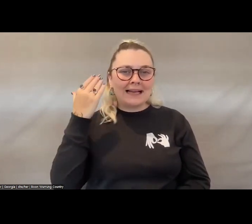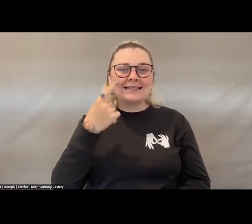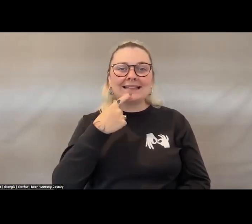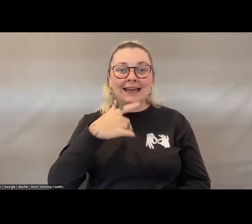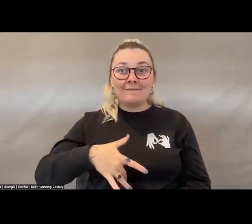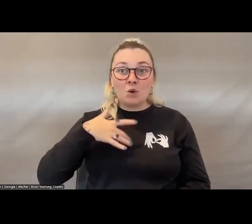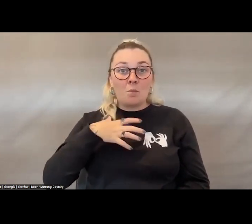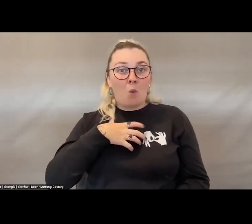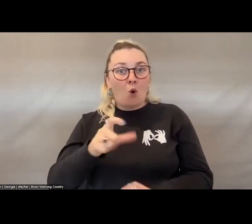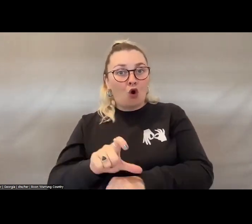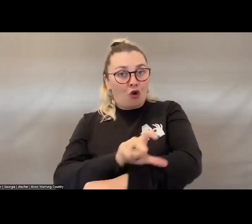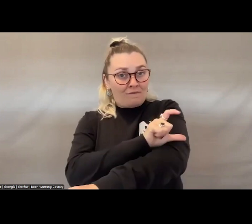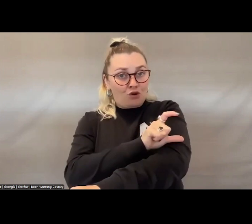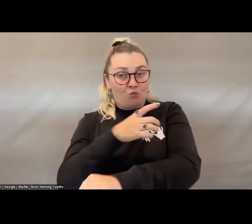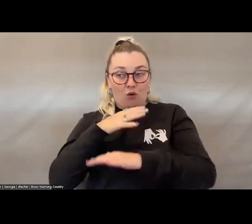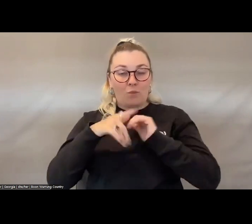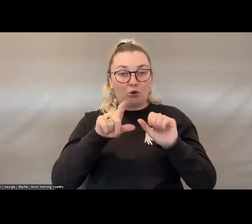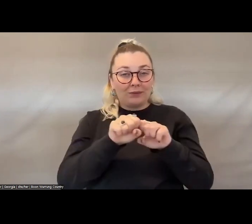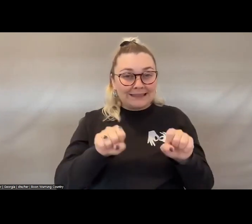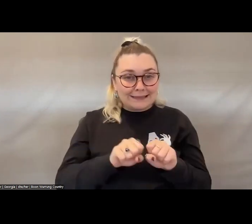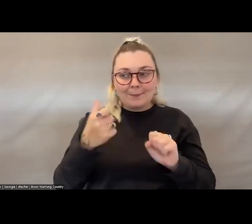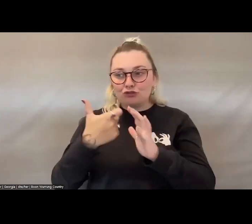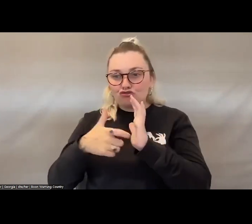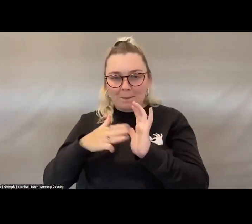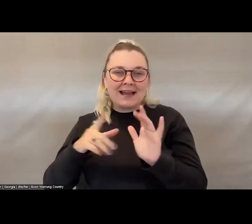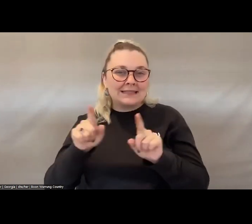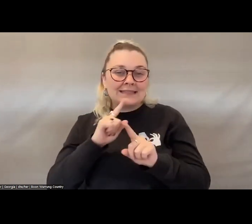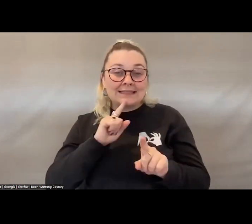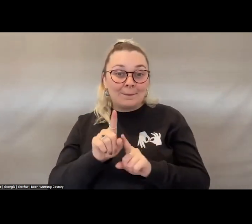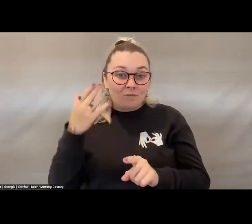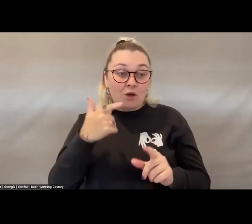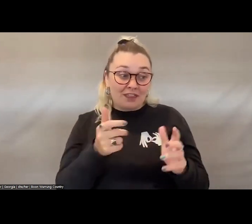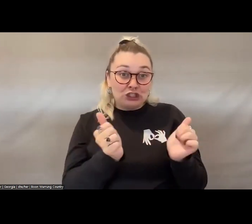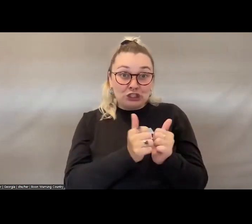confident about the systems you have about CRM, as I said, the actual sheet I am sharing all those